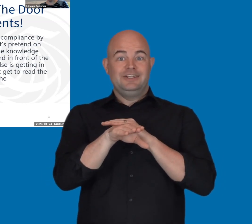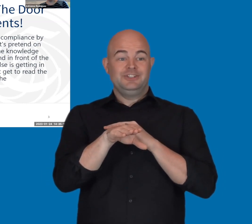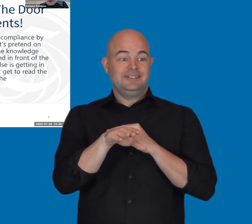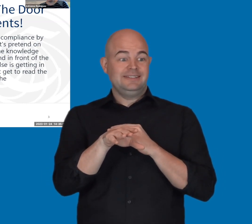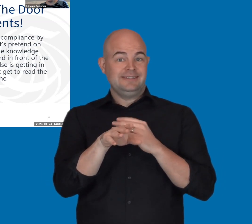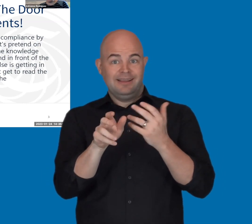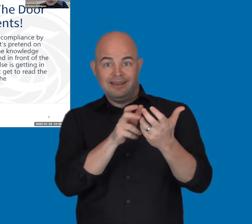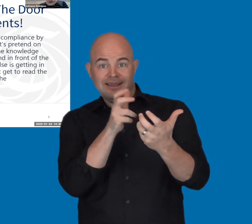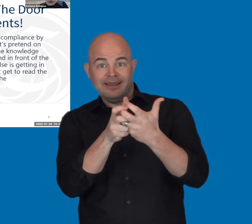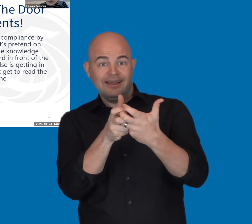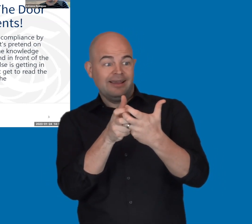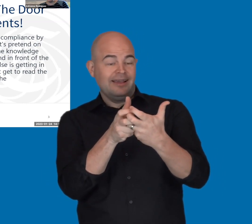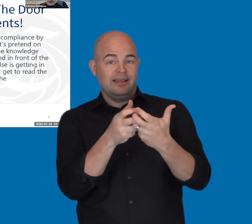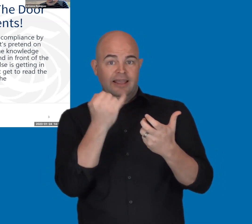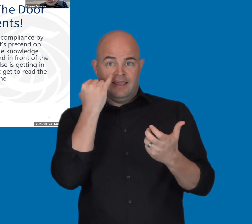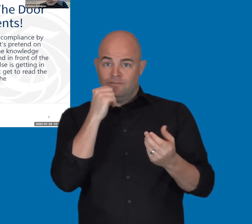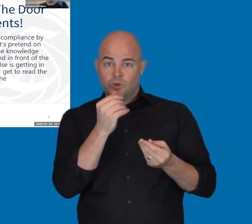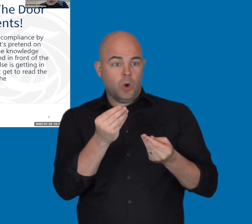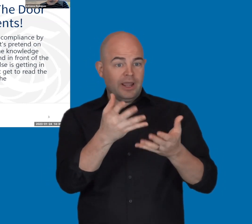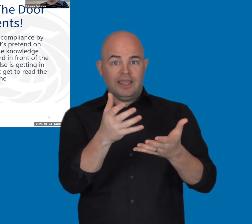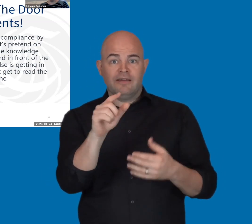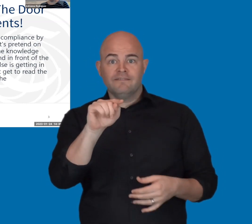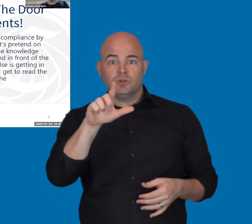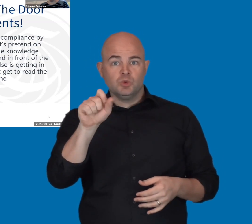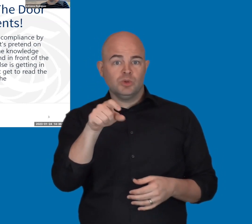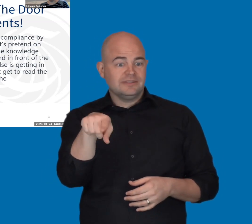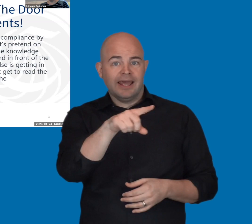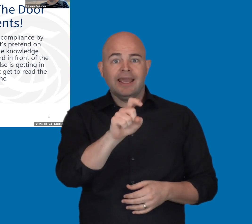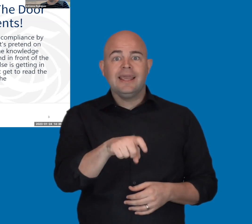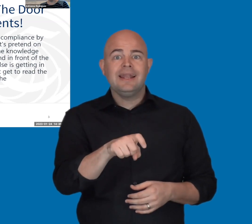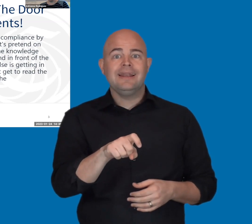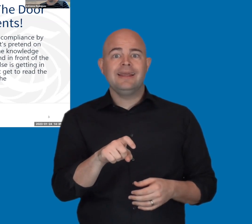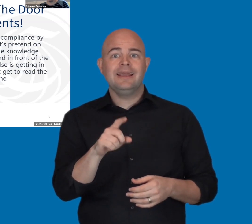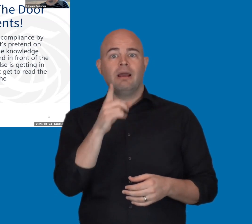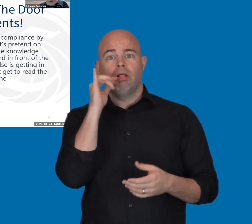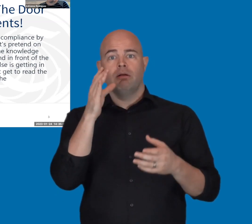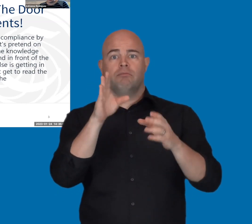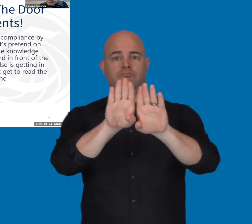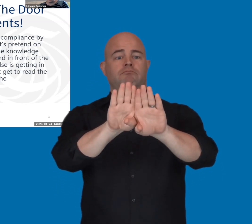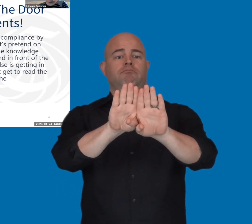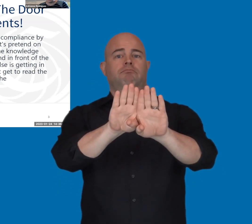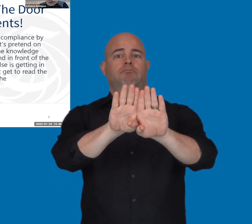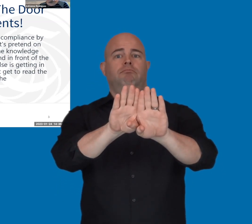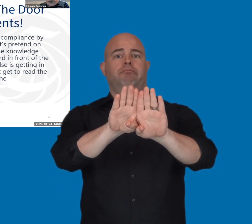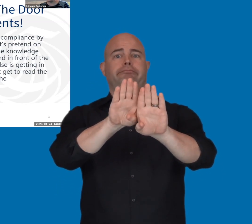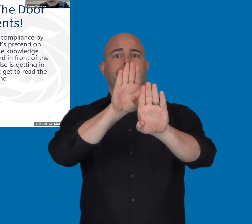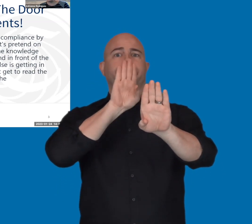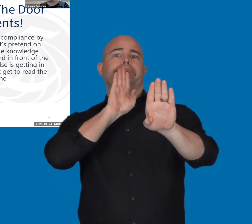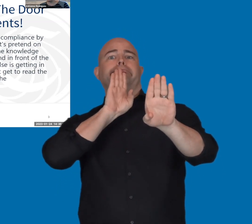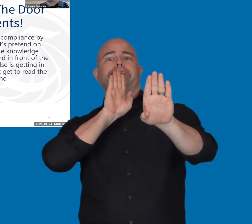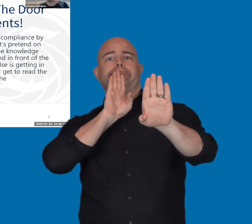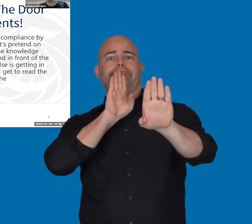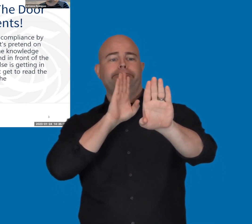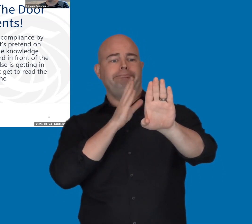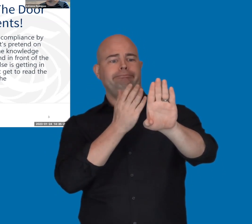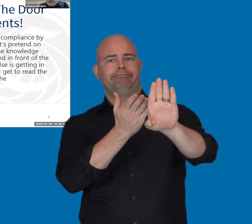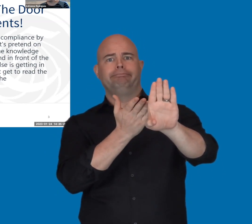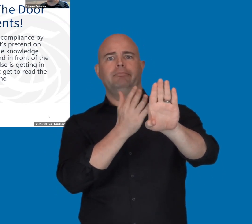accessibility tools that they need then they're essentially locked out. They can't get to the knowledge they need.